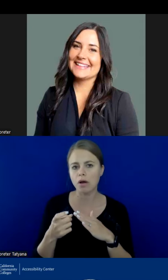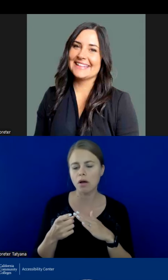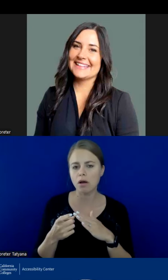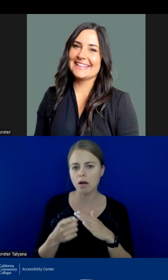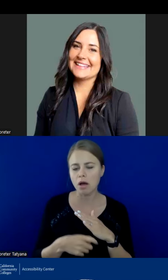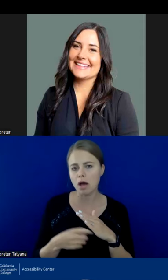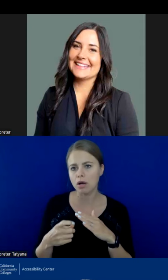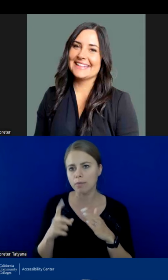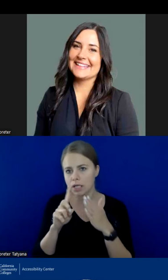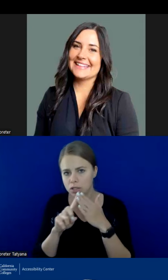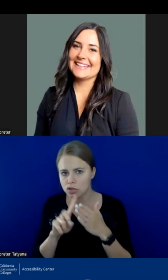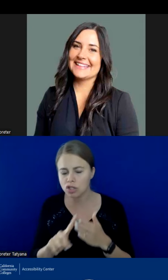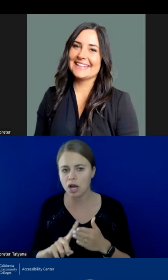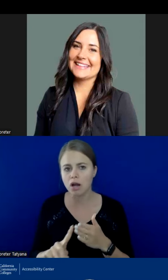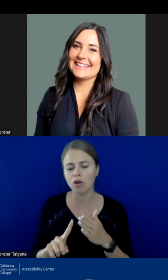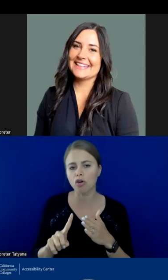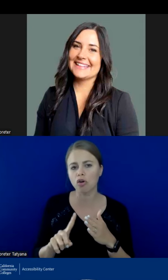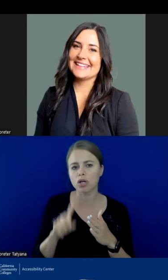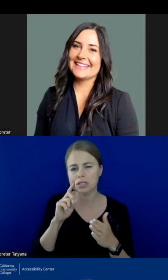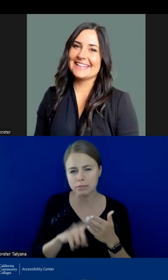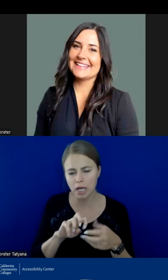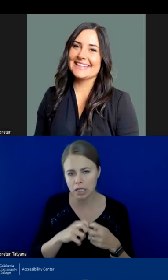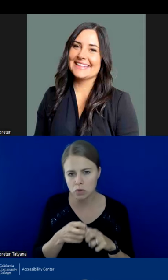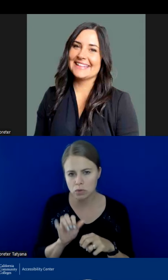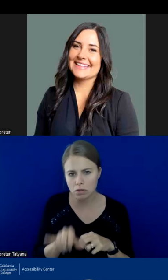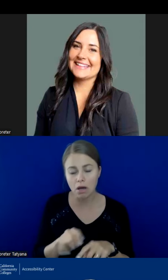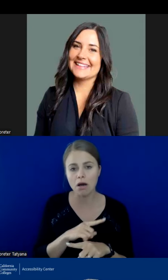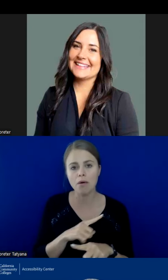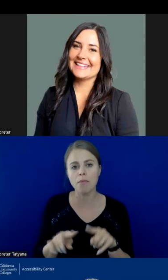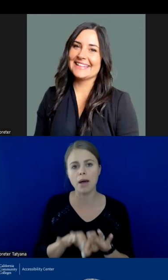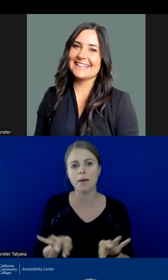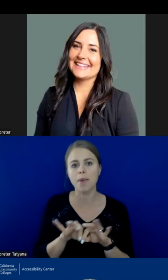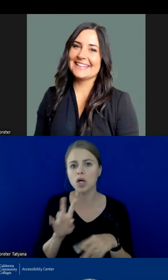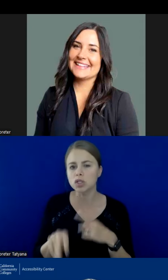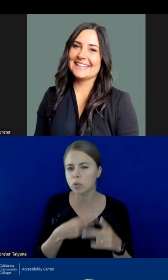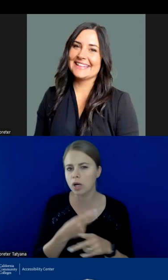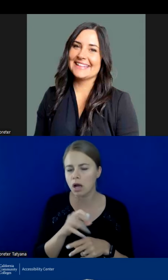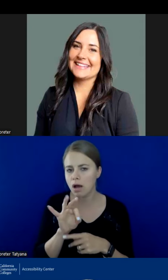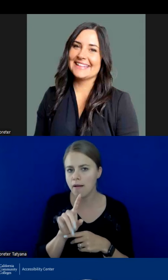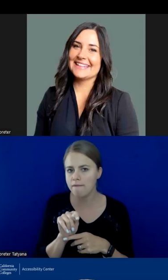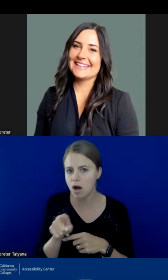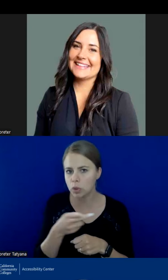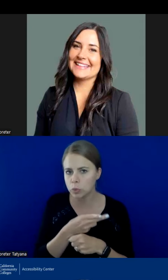issues like that, but it also matters what kind of font you use, some fonts are too fancy.